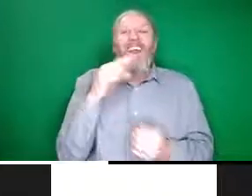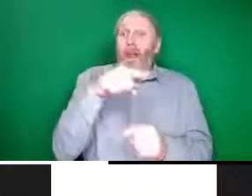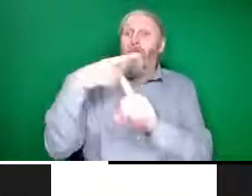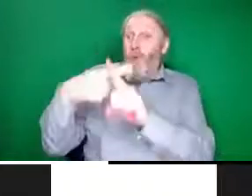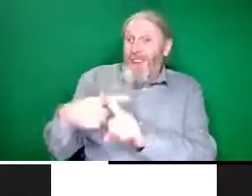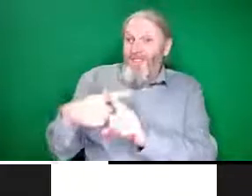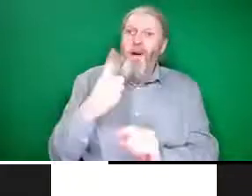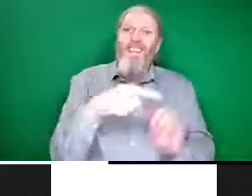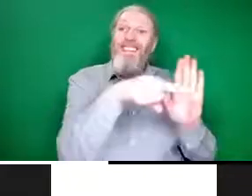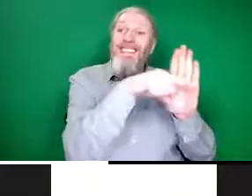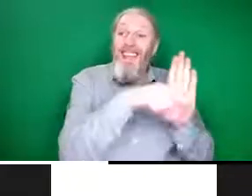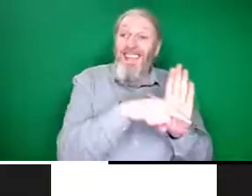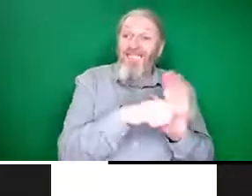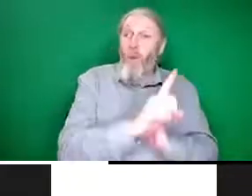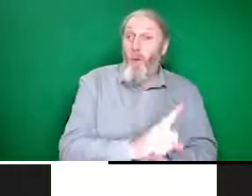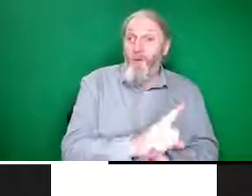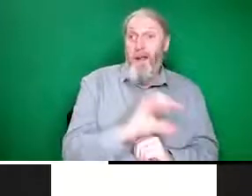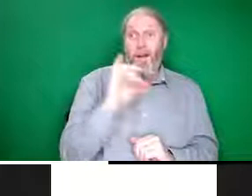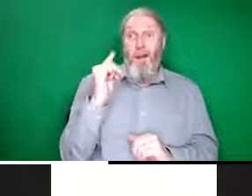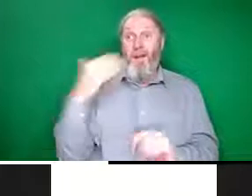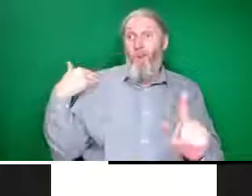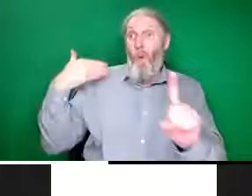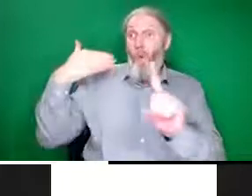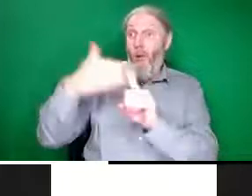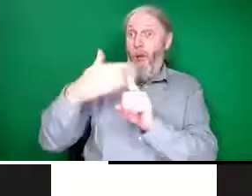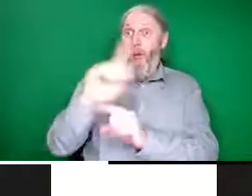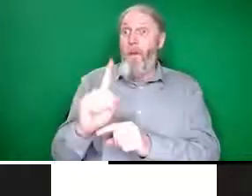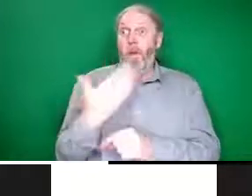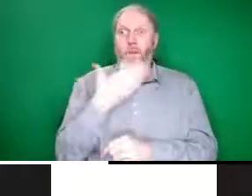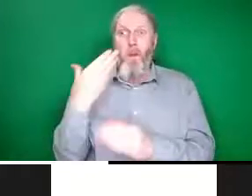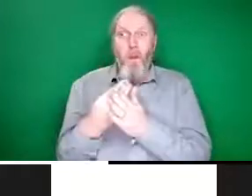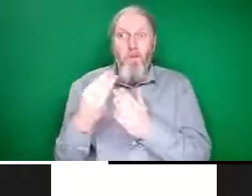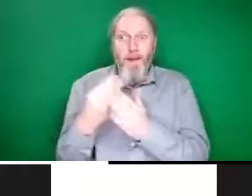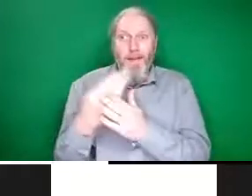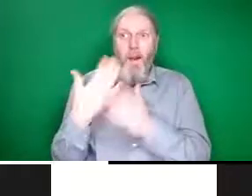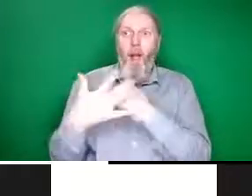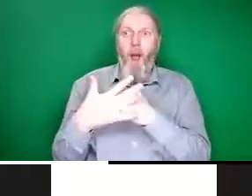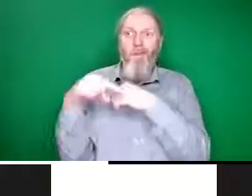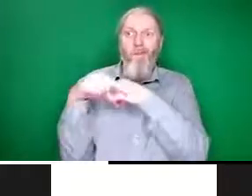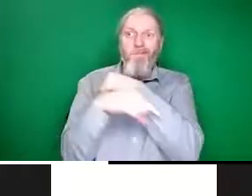The trends accelerated by COVID-19 and this acceleration has already been mentioned this afternoon and comes up a lot.